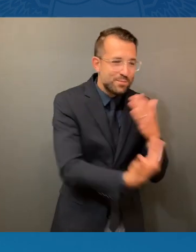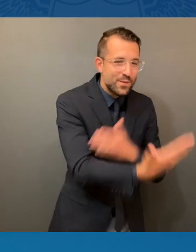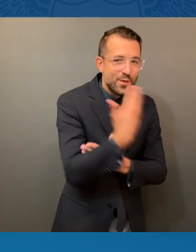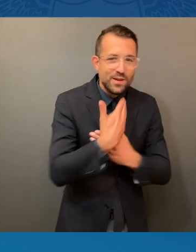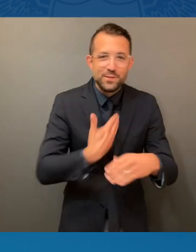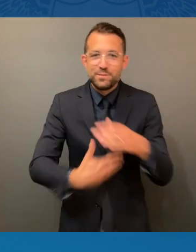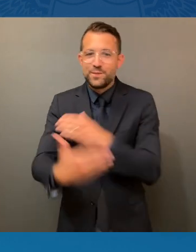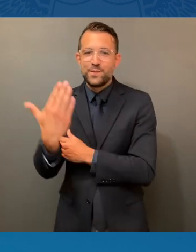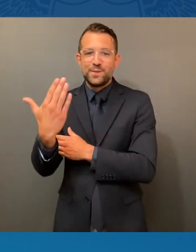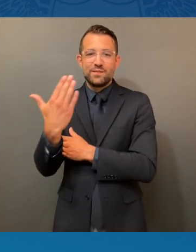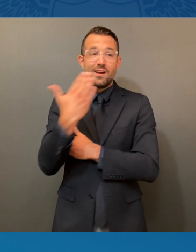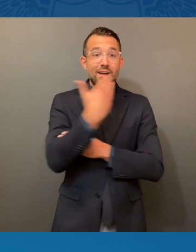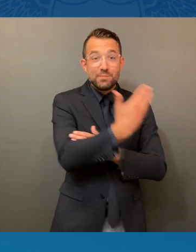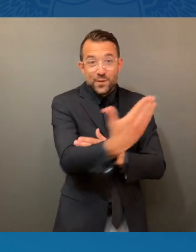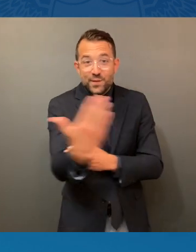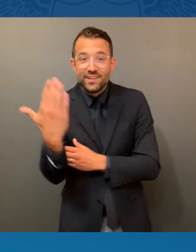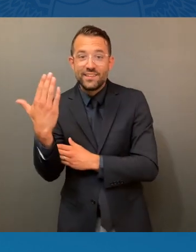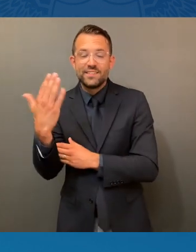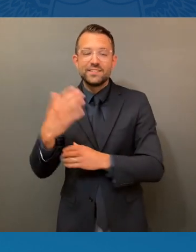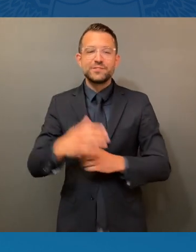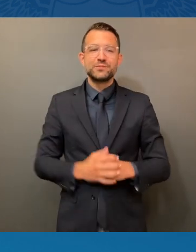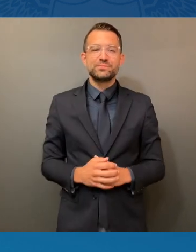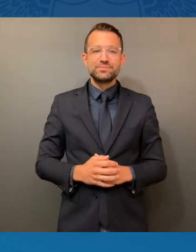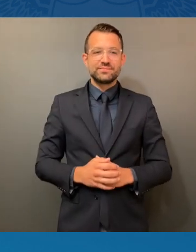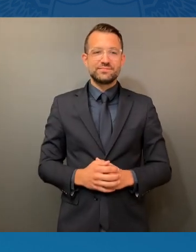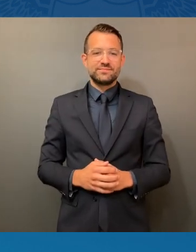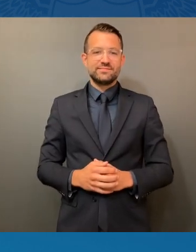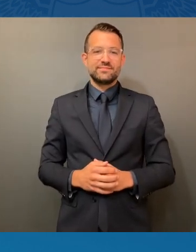Oh, it's good to be home!